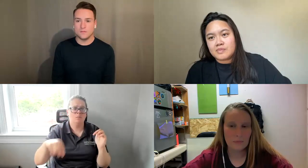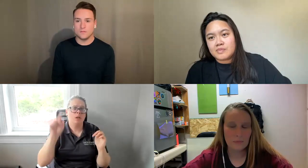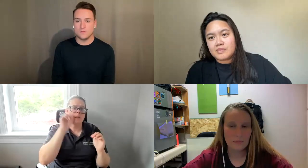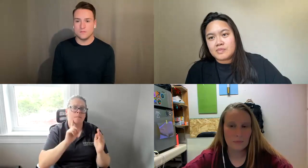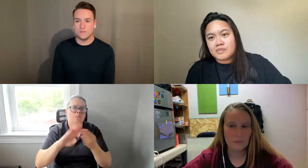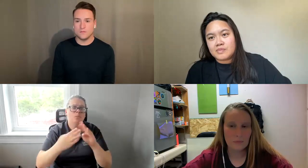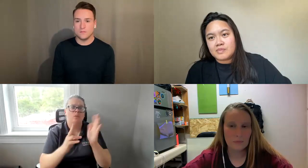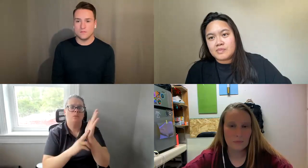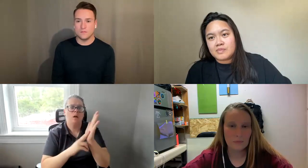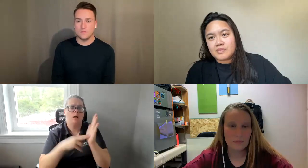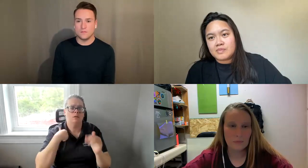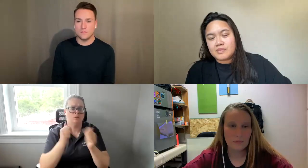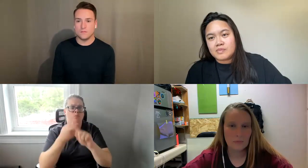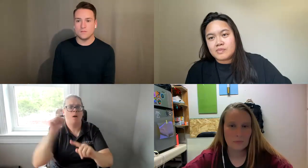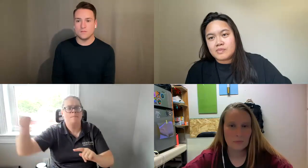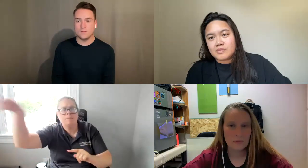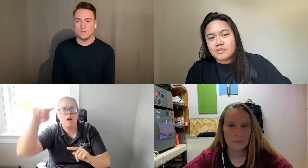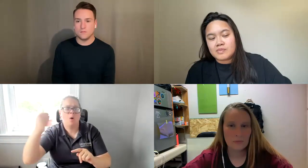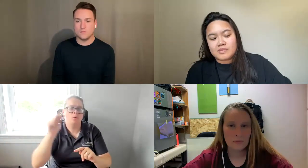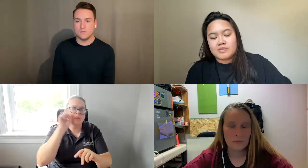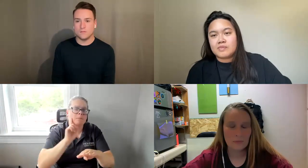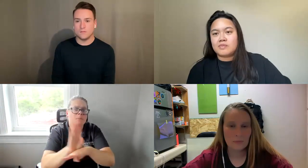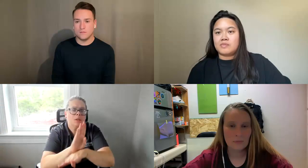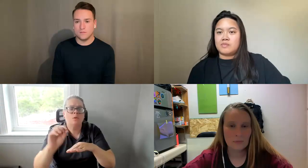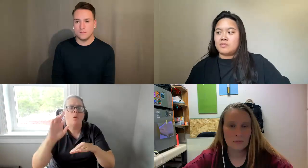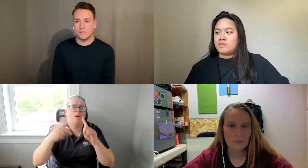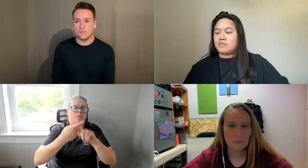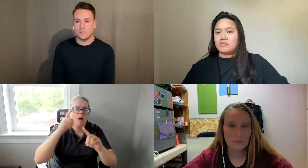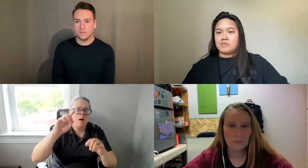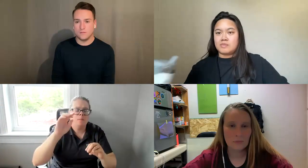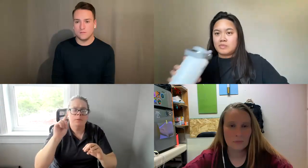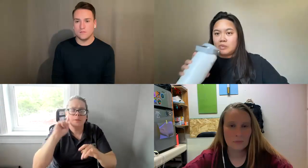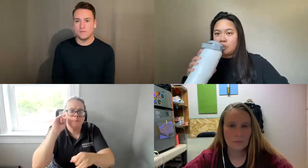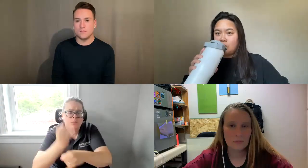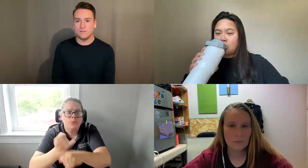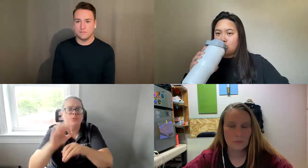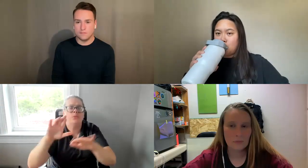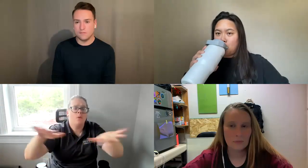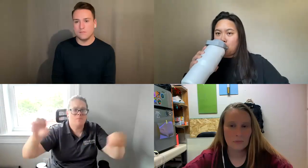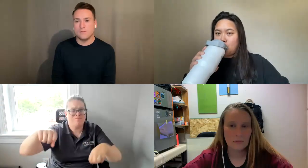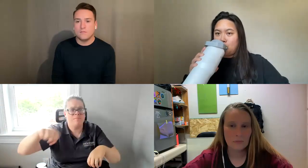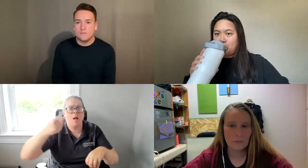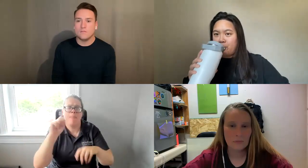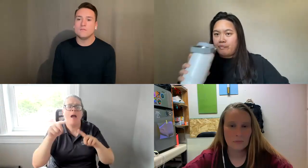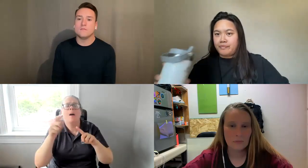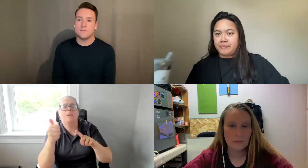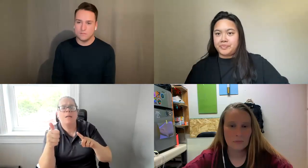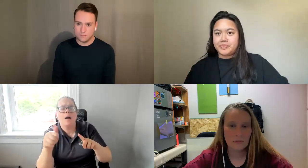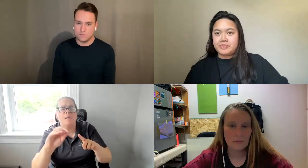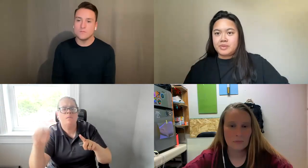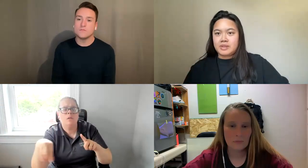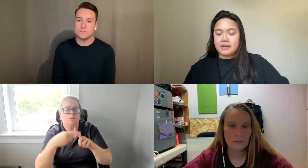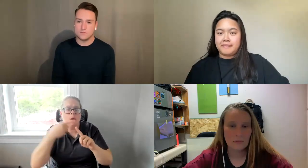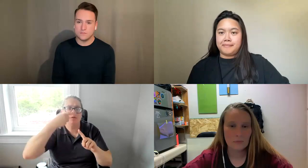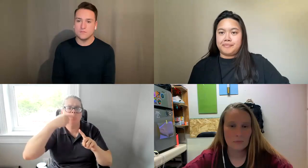80% of the people that work with me from the deaf community or other deaf businesses, deaf residential schools.